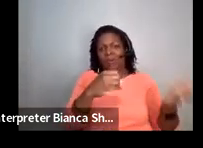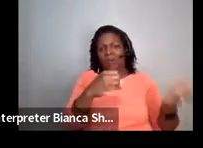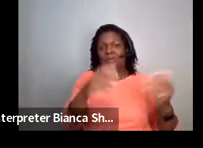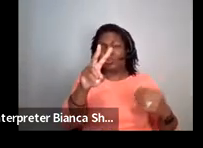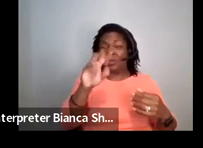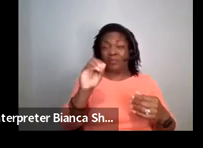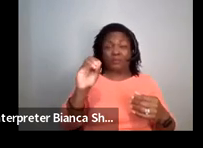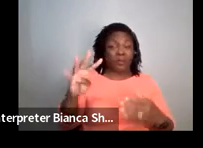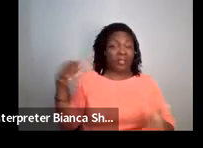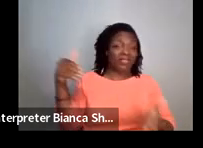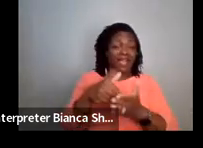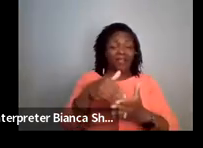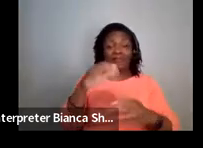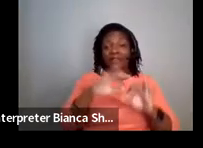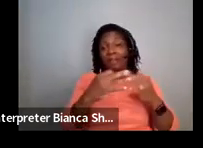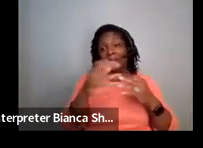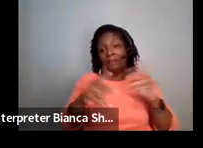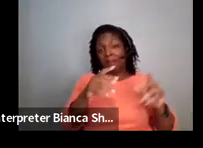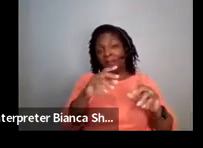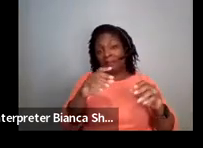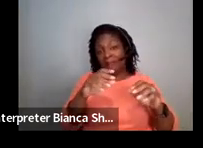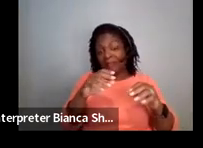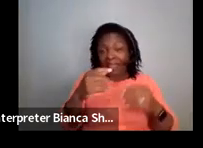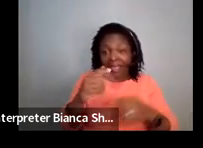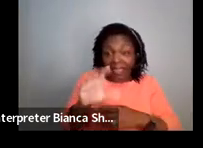3.9 billion of unpaid care within our State alone.